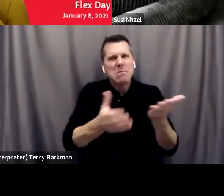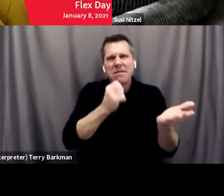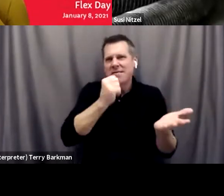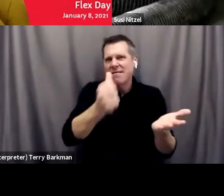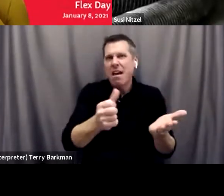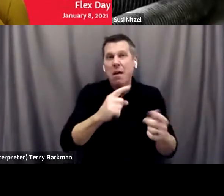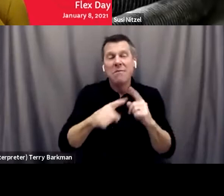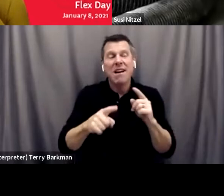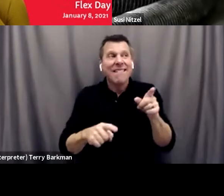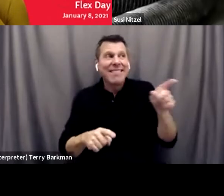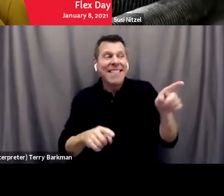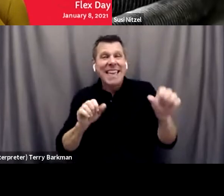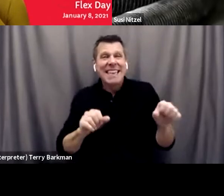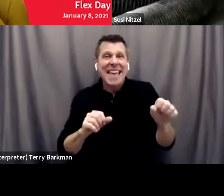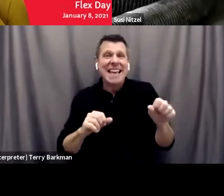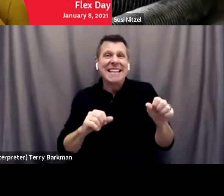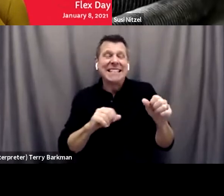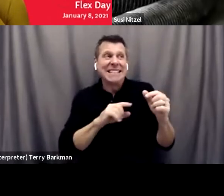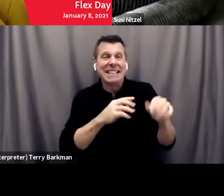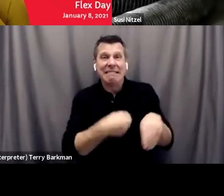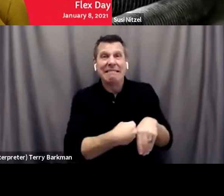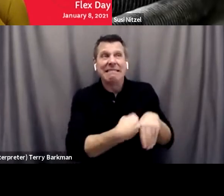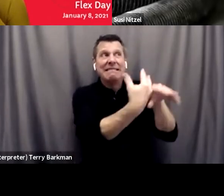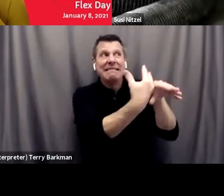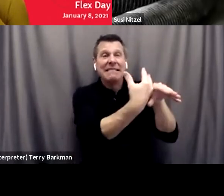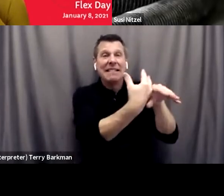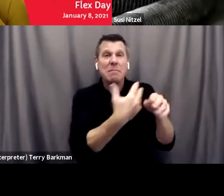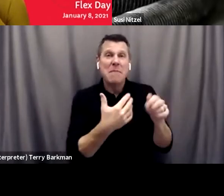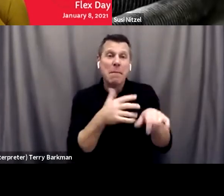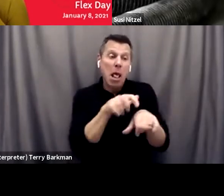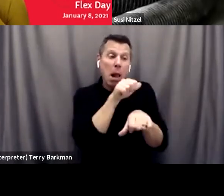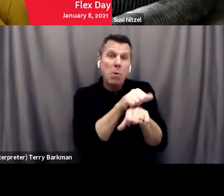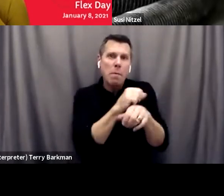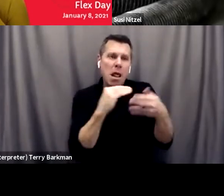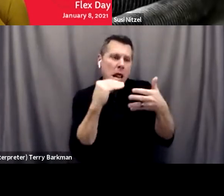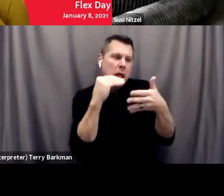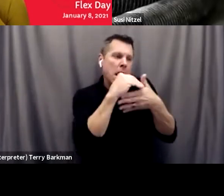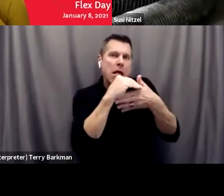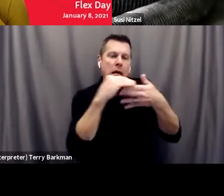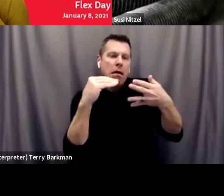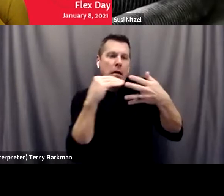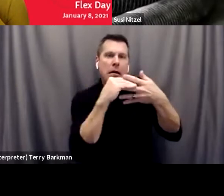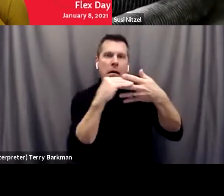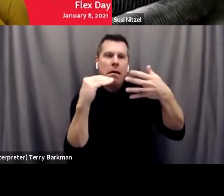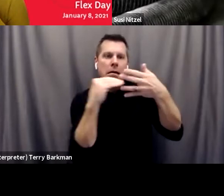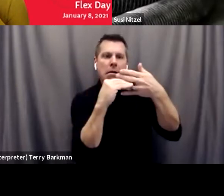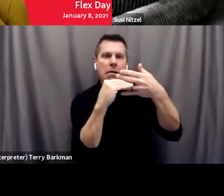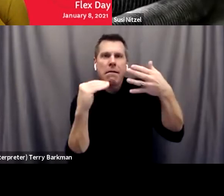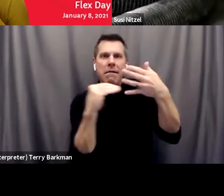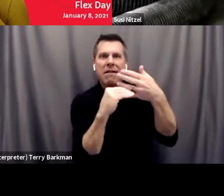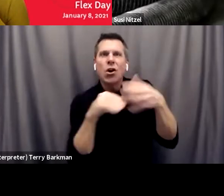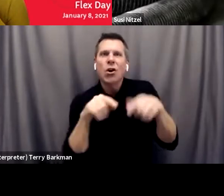able to meet with us virtually, they may be able to fit in appointments during daytime hours that before they were